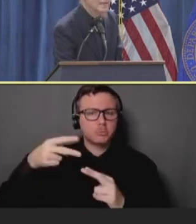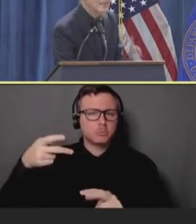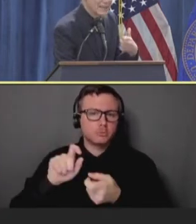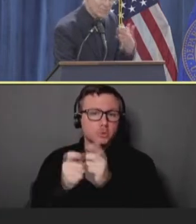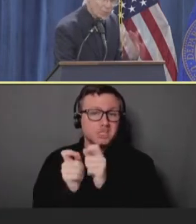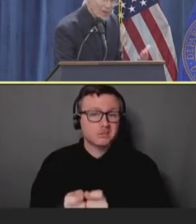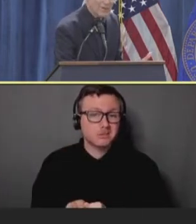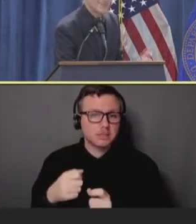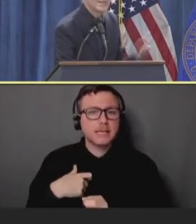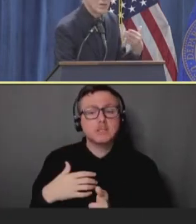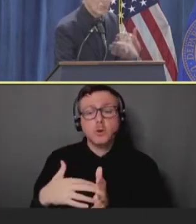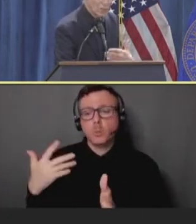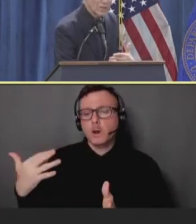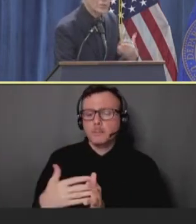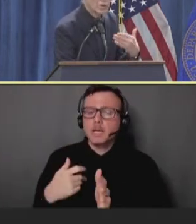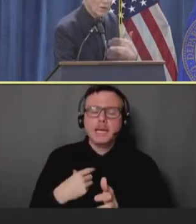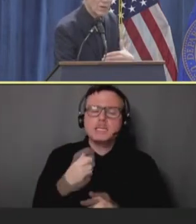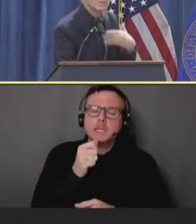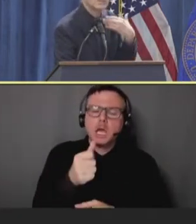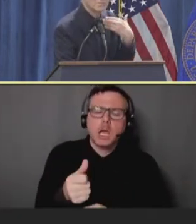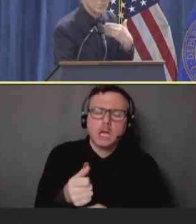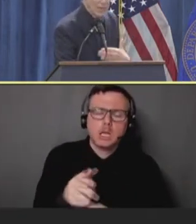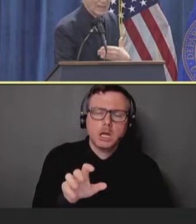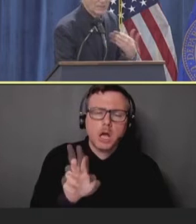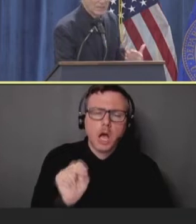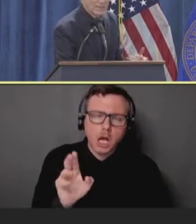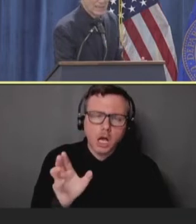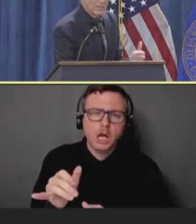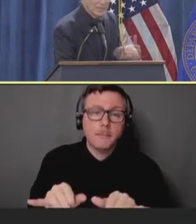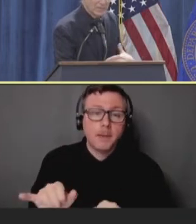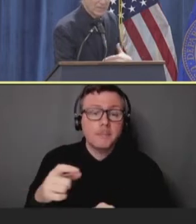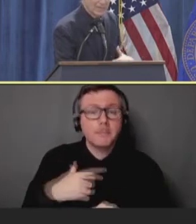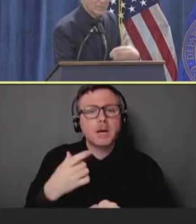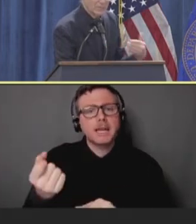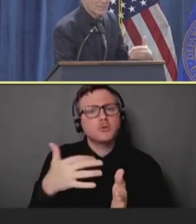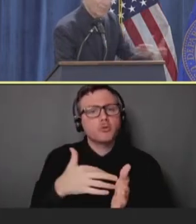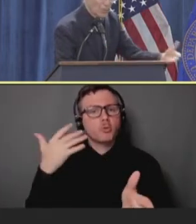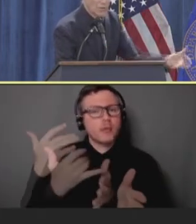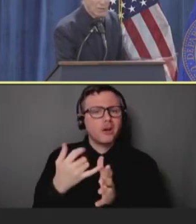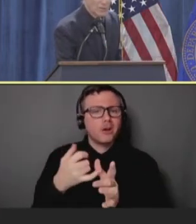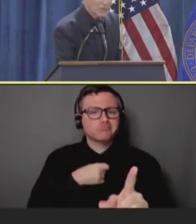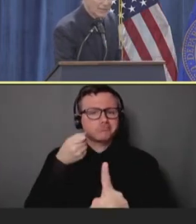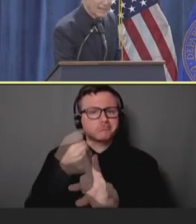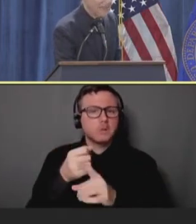It is rare that it goes on to cause paralysis in a vaccine recipient or a close contact,